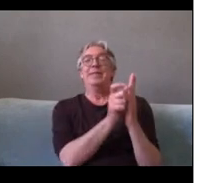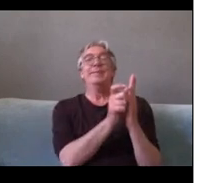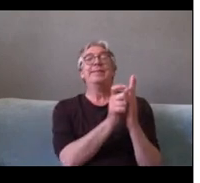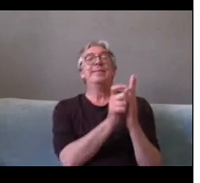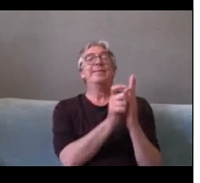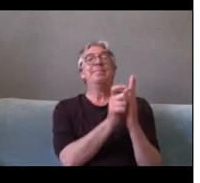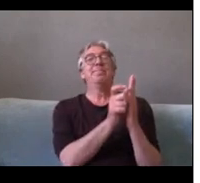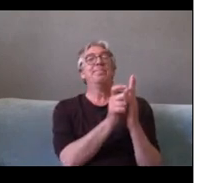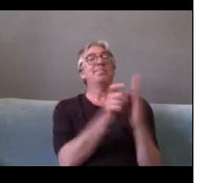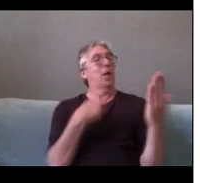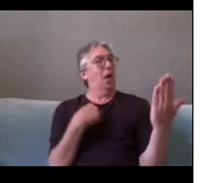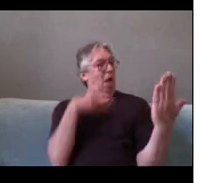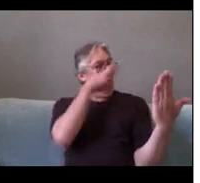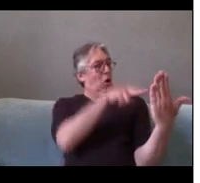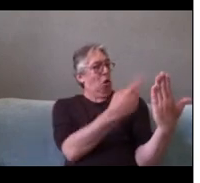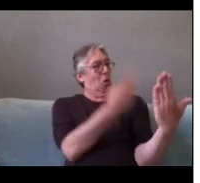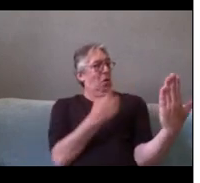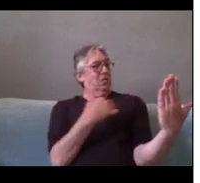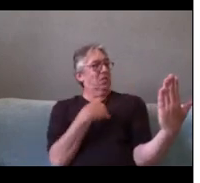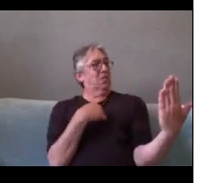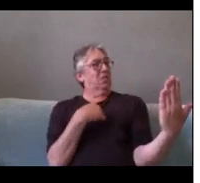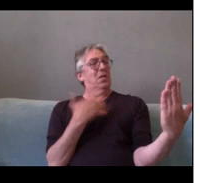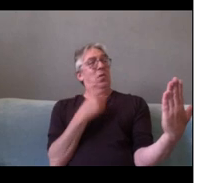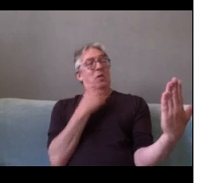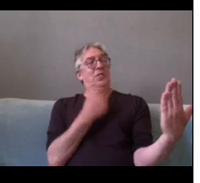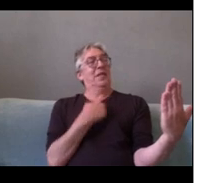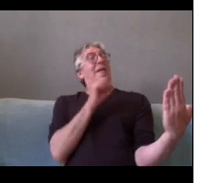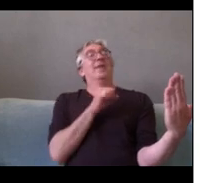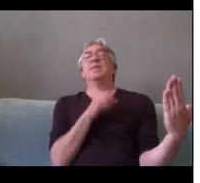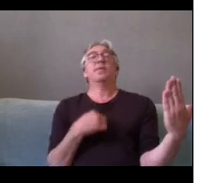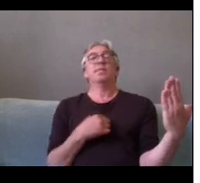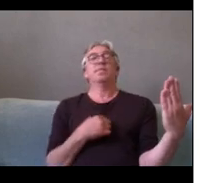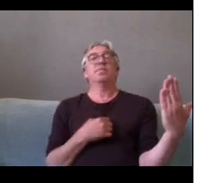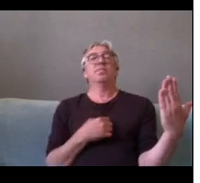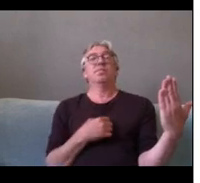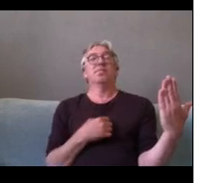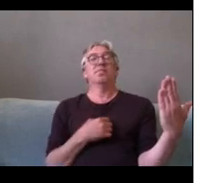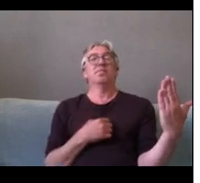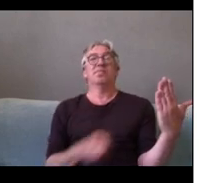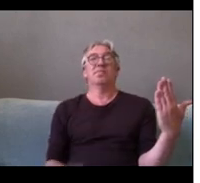Terms used by the society to exclude persons with disabilities.